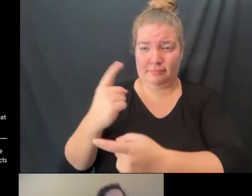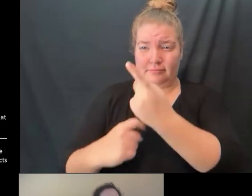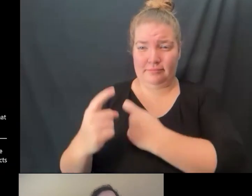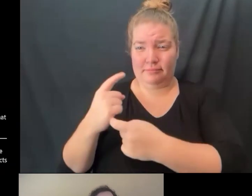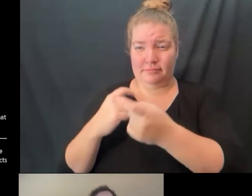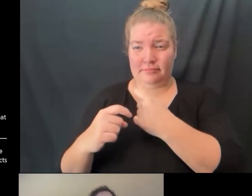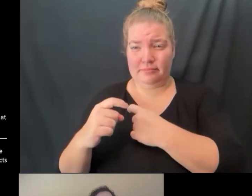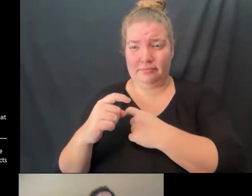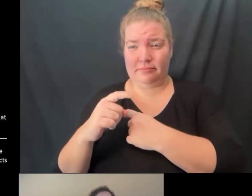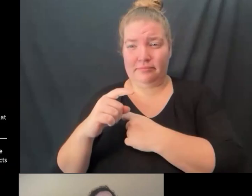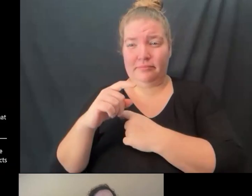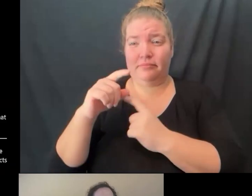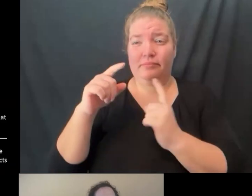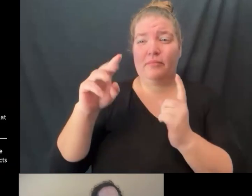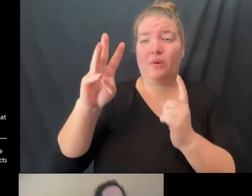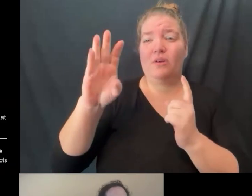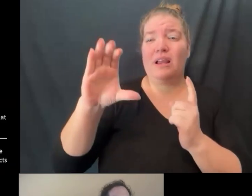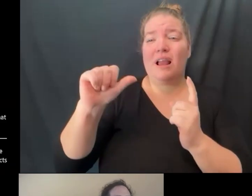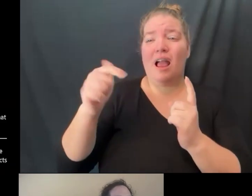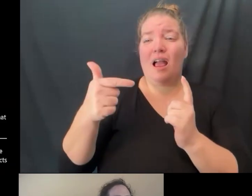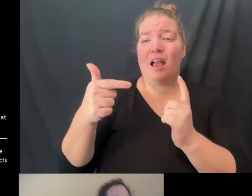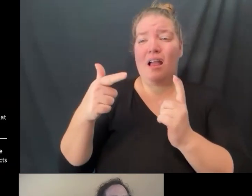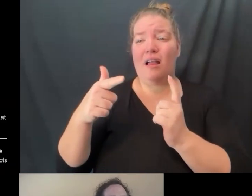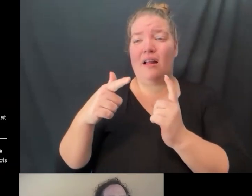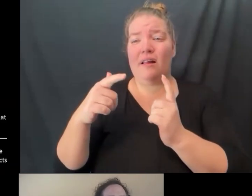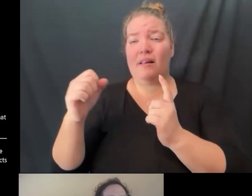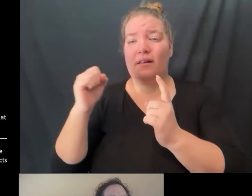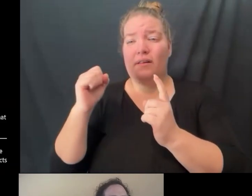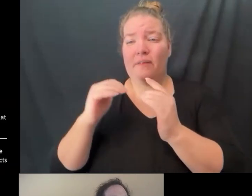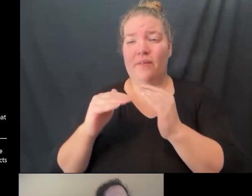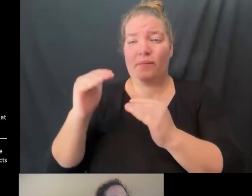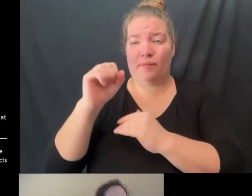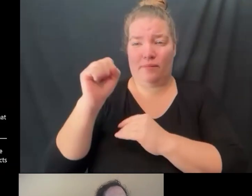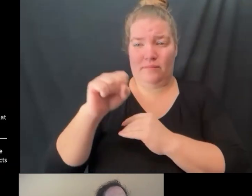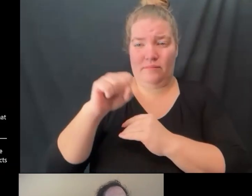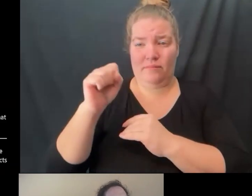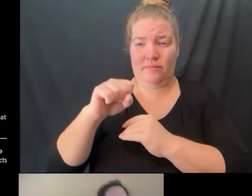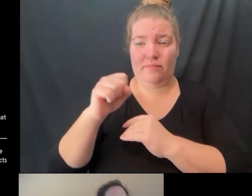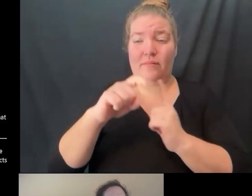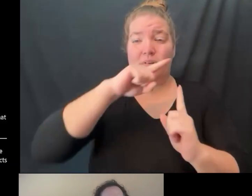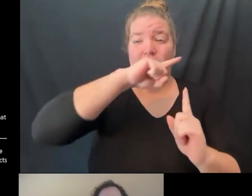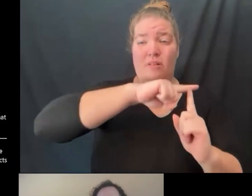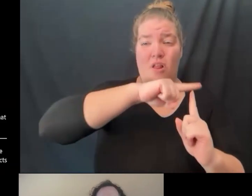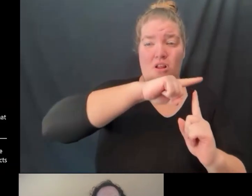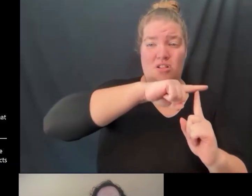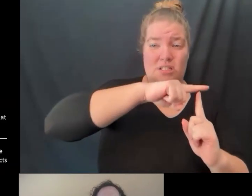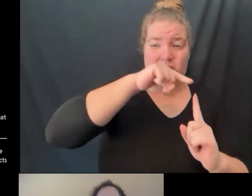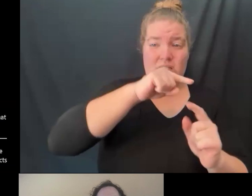a number of questions we got in advance was, do we get to go beyond WCAG? And I'm going to say, yeah, we do. So functional performance statements